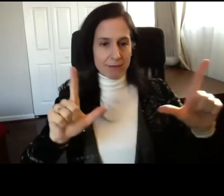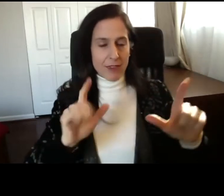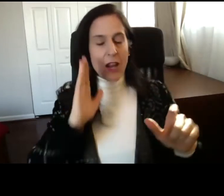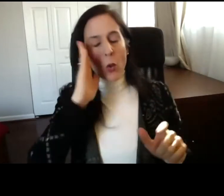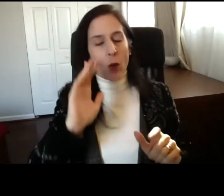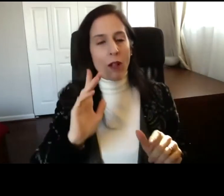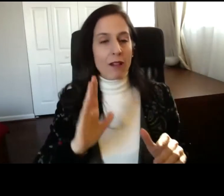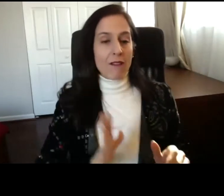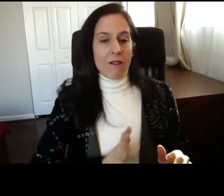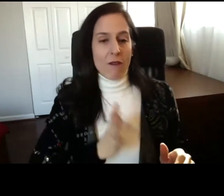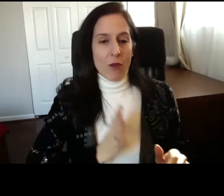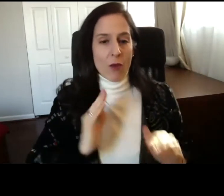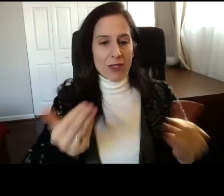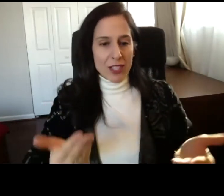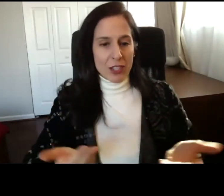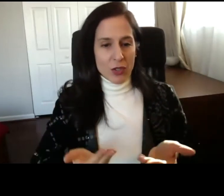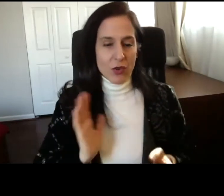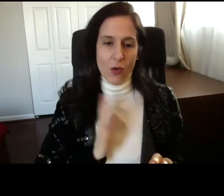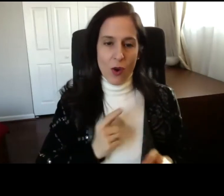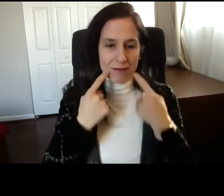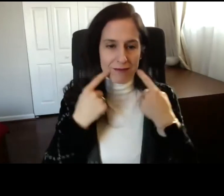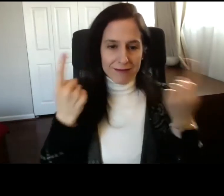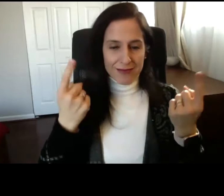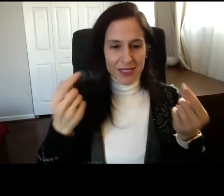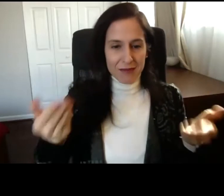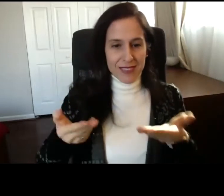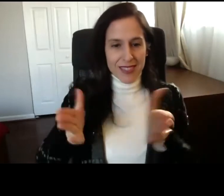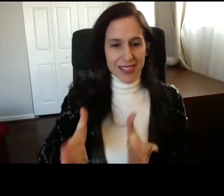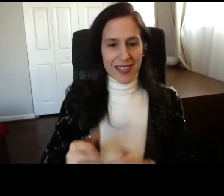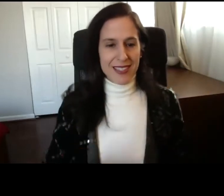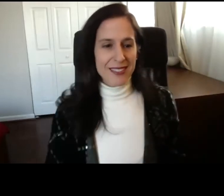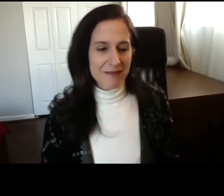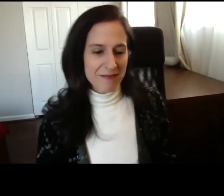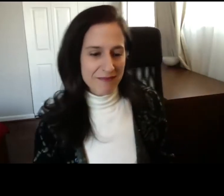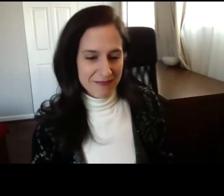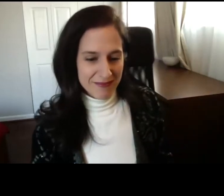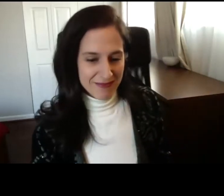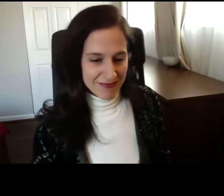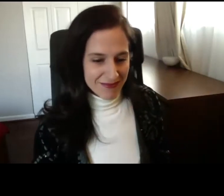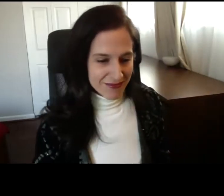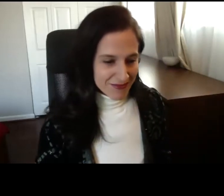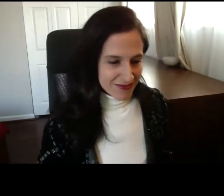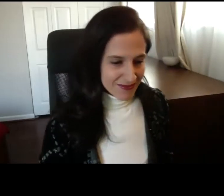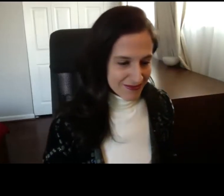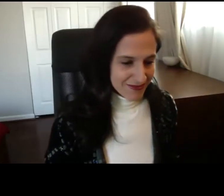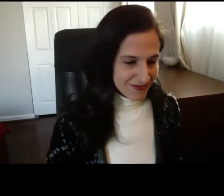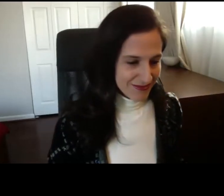lauren to turn her video on so that we